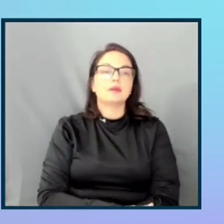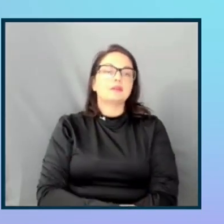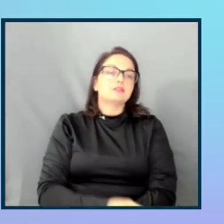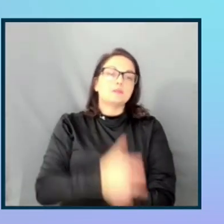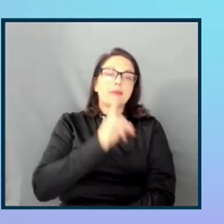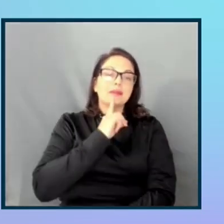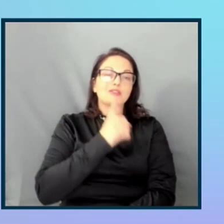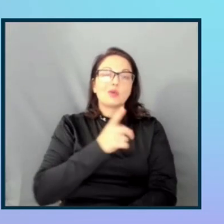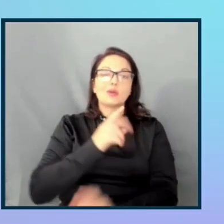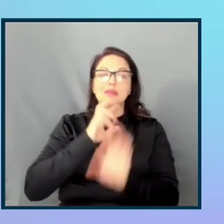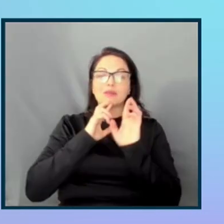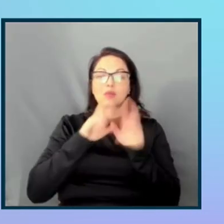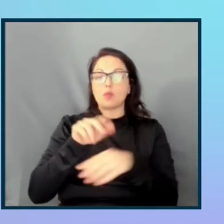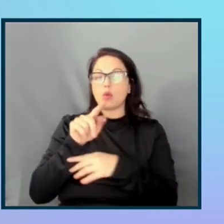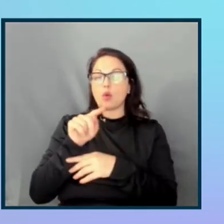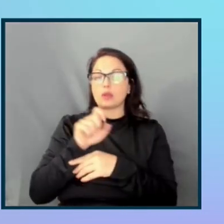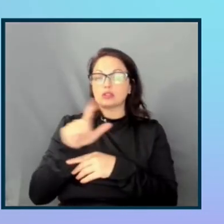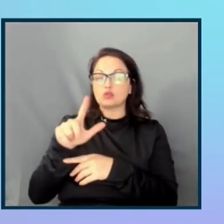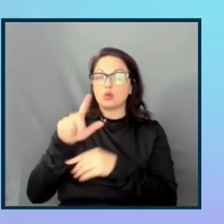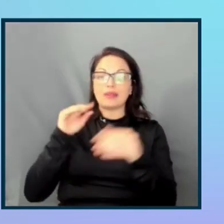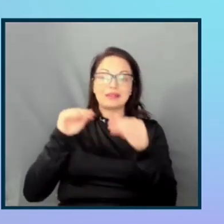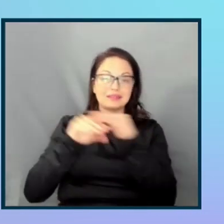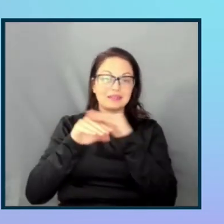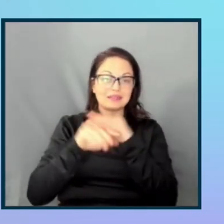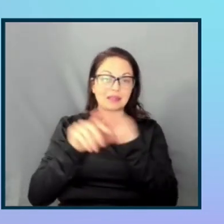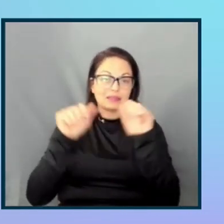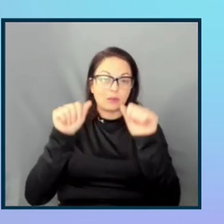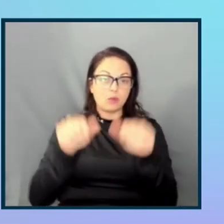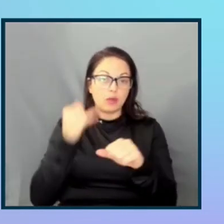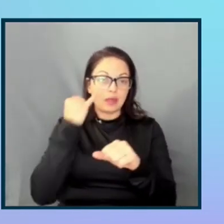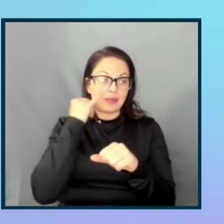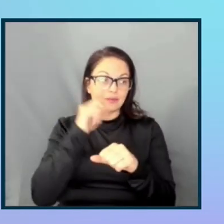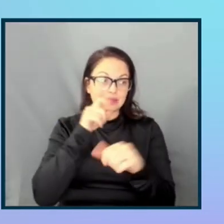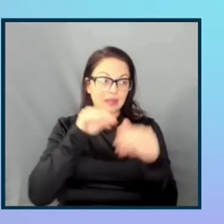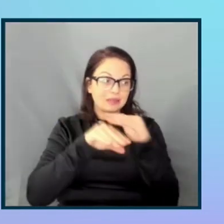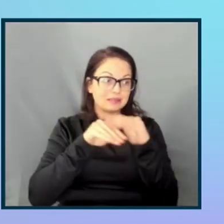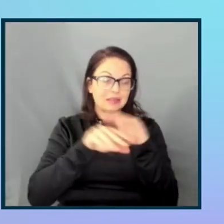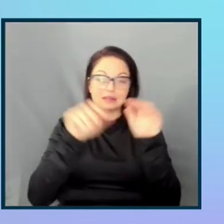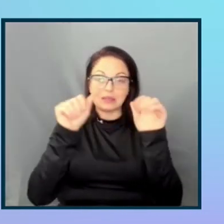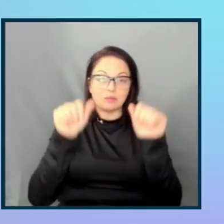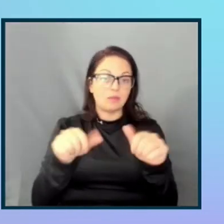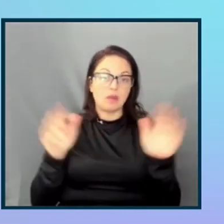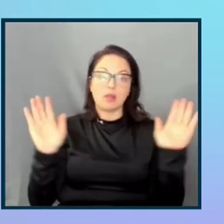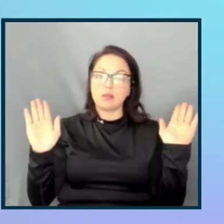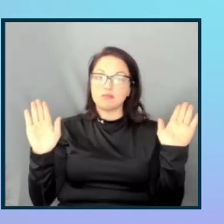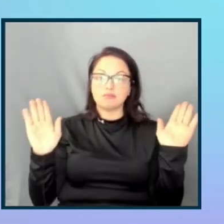If your reporting tool isn't accessible, you're not gonna get anything useful. So test it, test like hell and make sure it doesn't break.